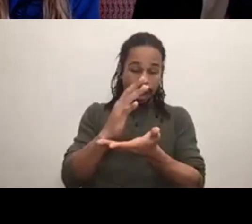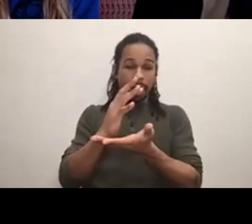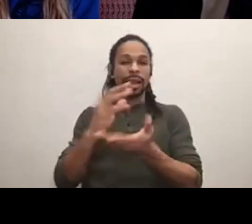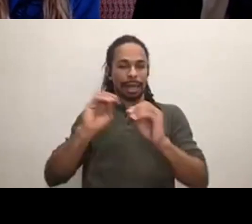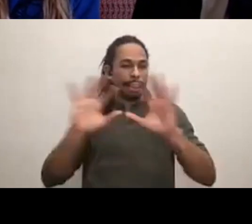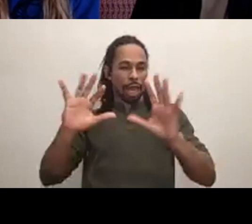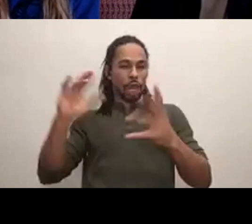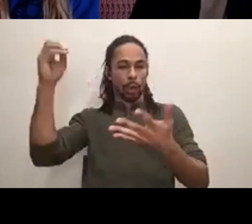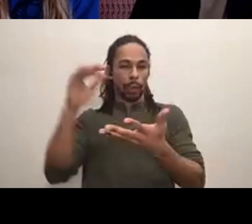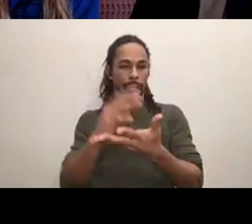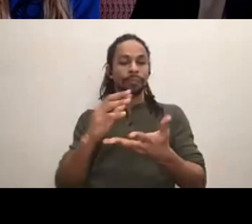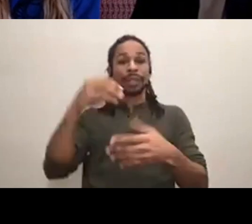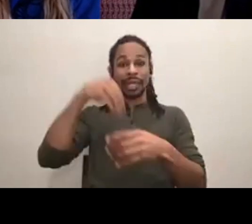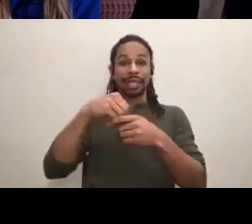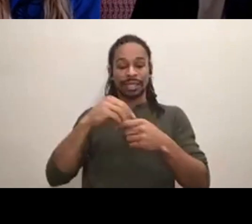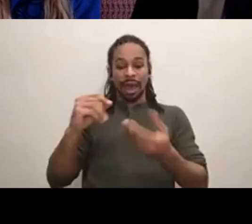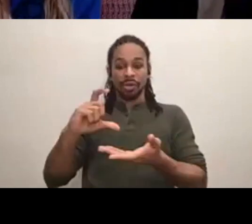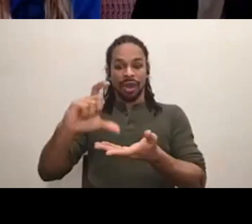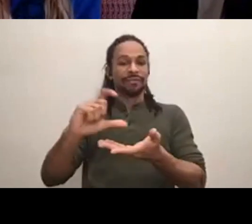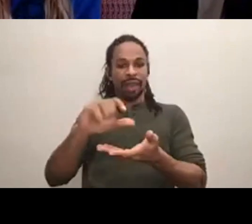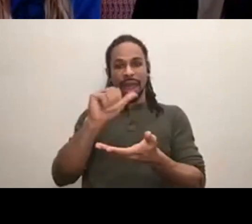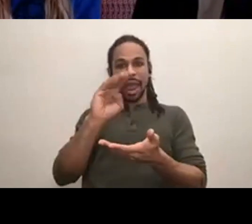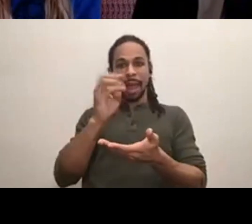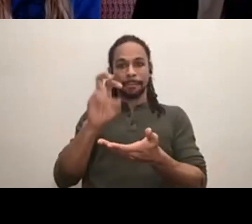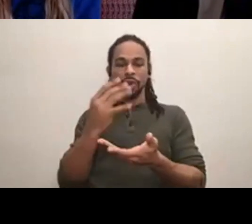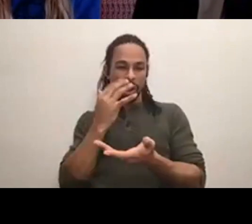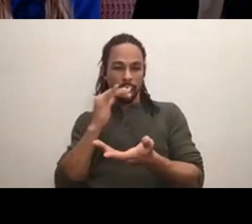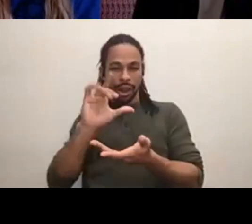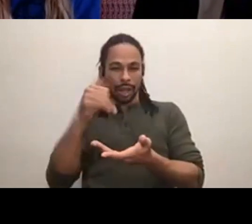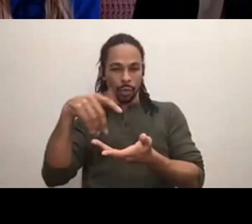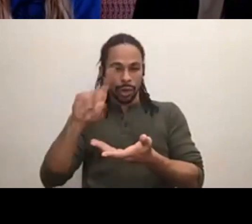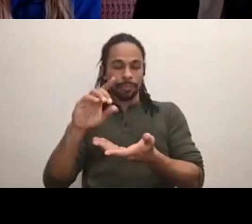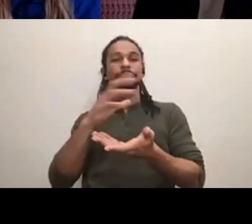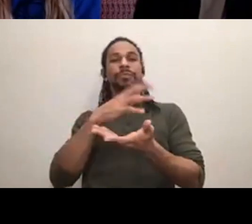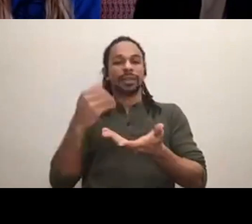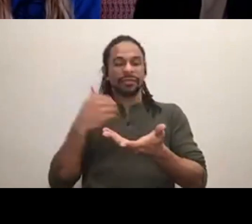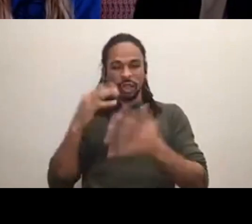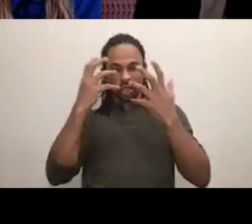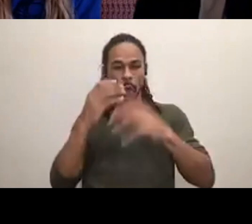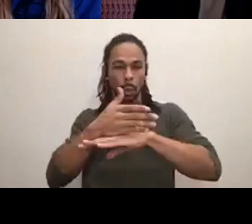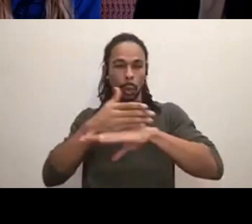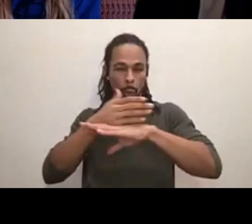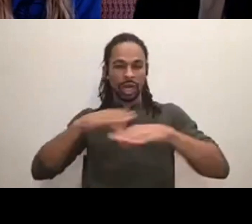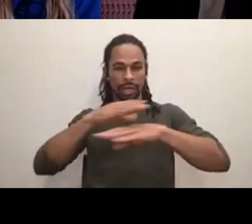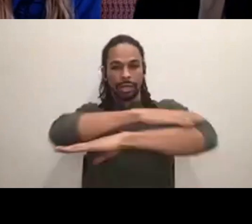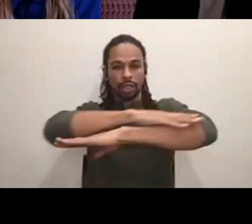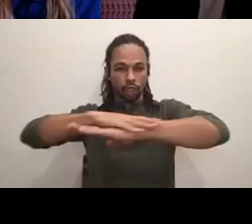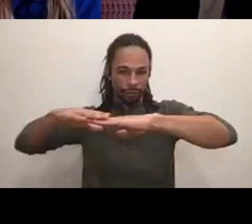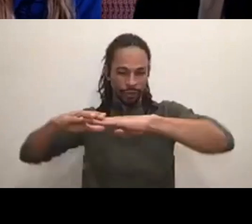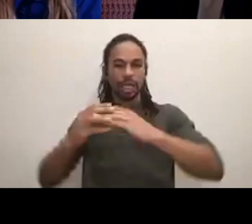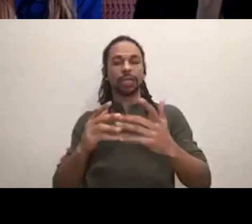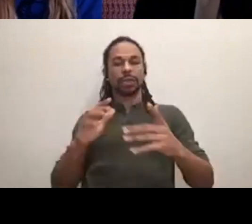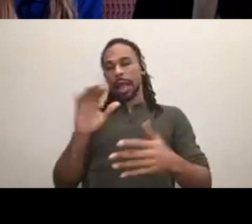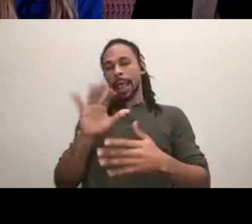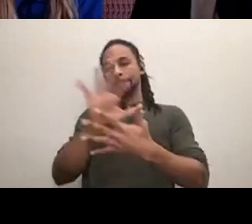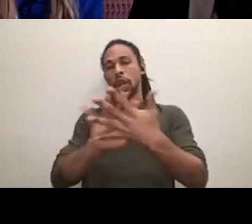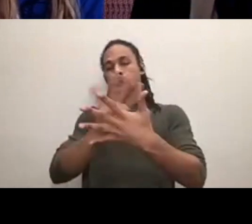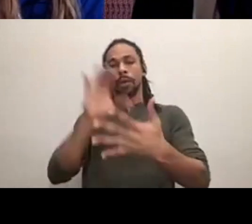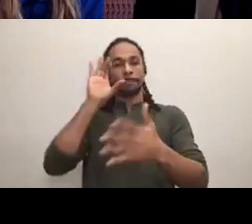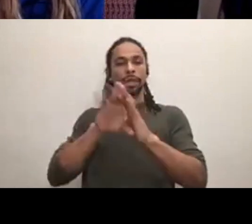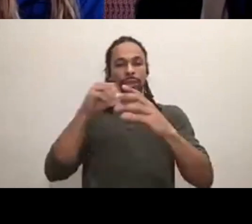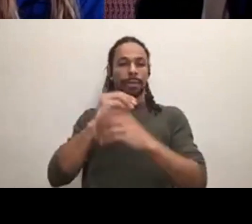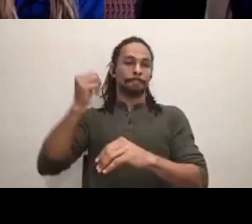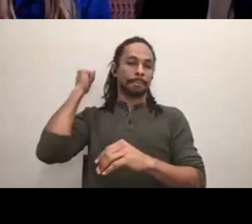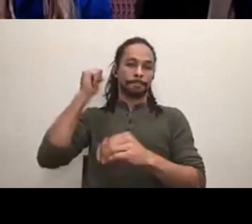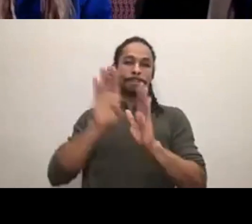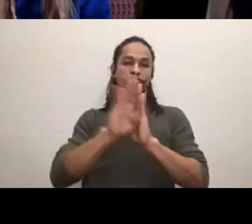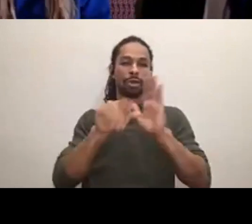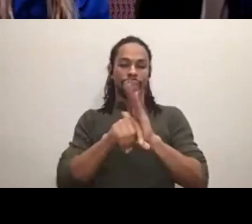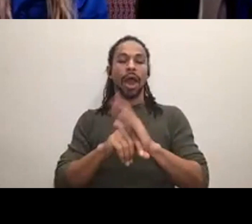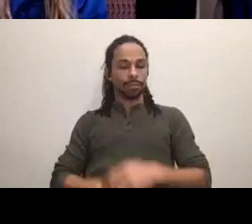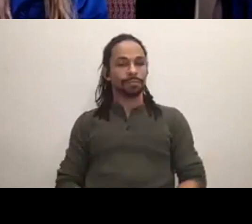feel free to pop it in the chat if you want one of us to read it aloud or you can unmute